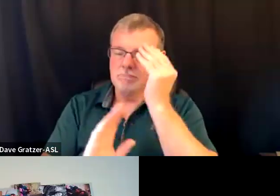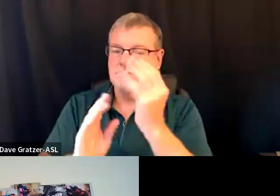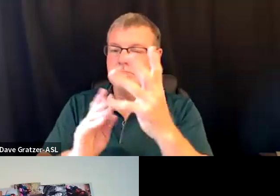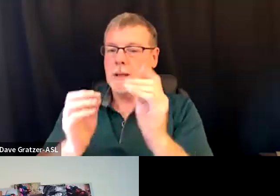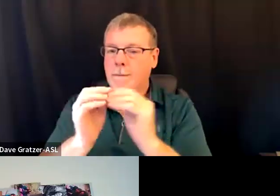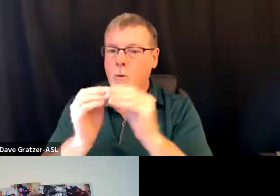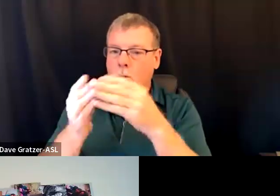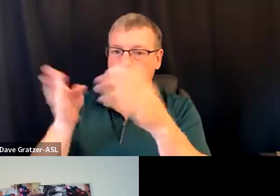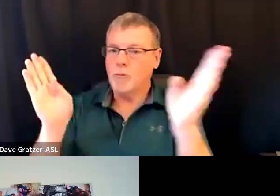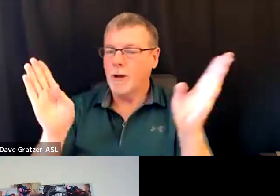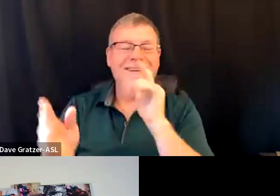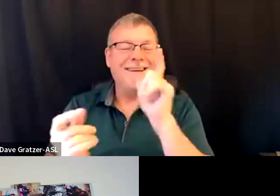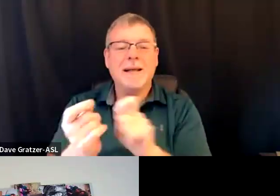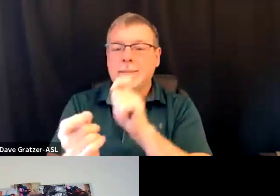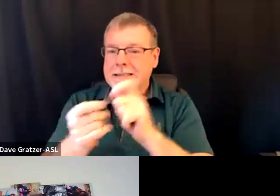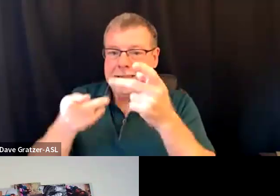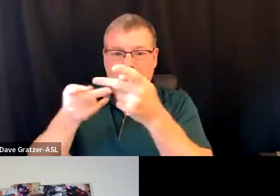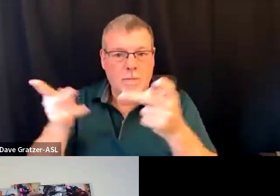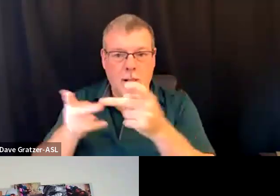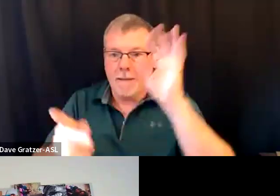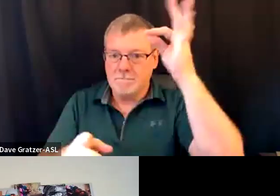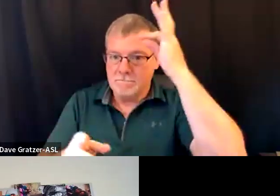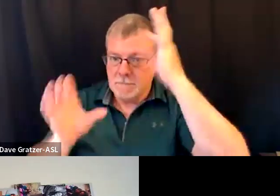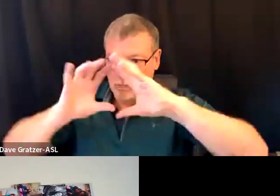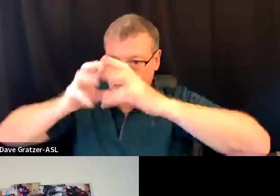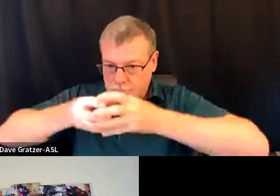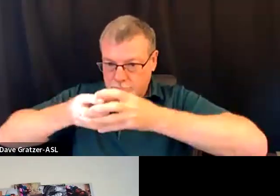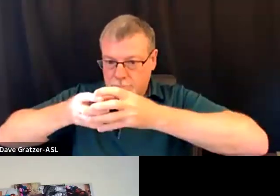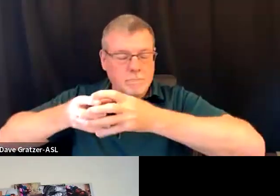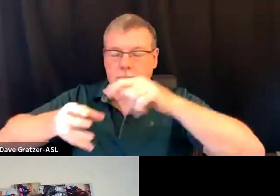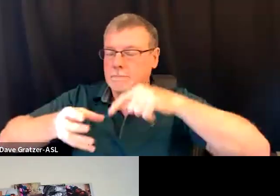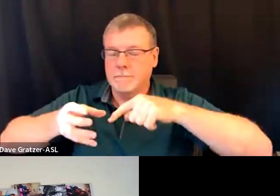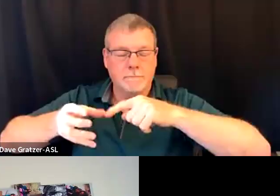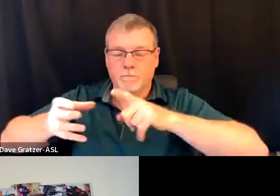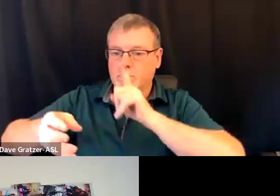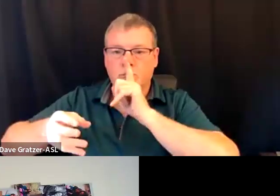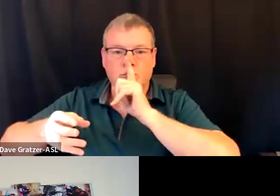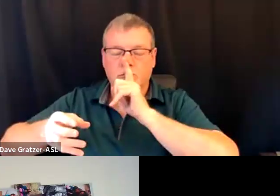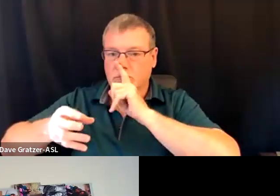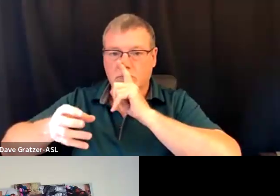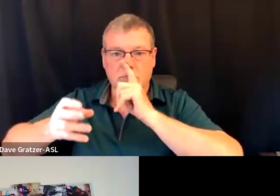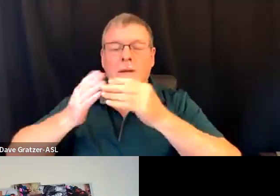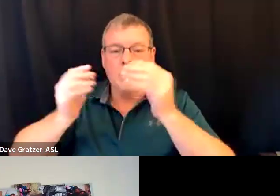So it is not like a specific federally defined service, community mental health service or something like that.